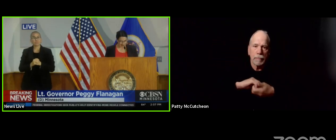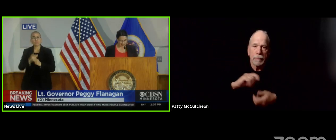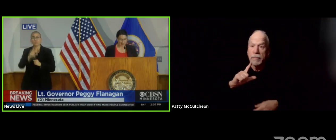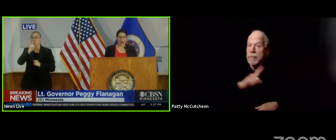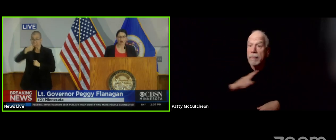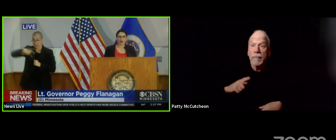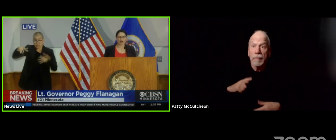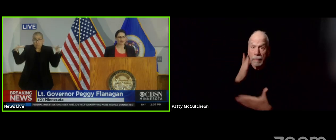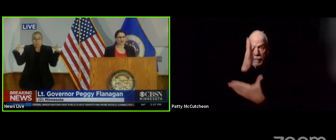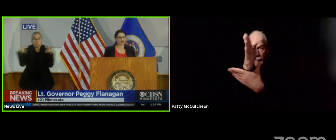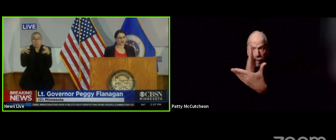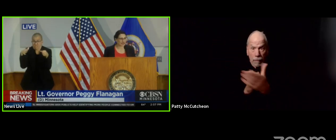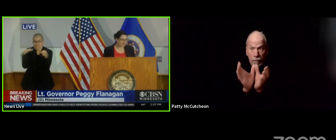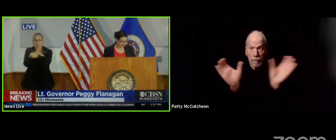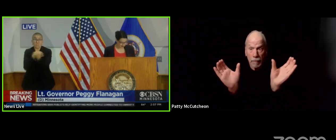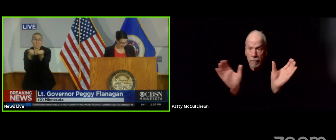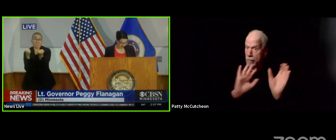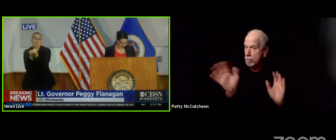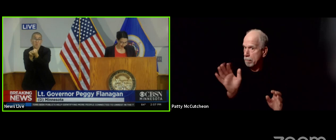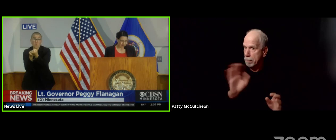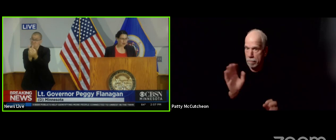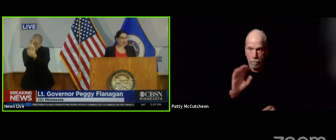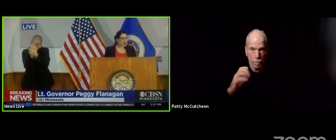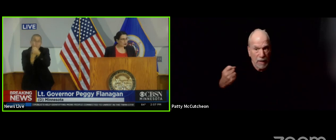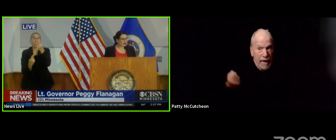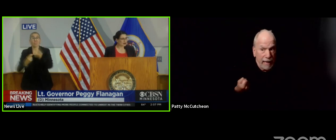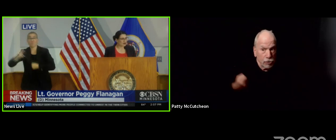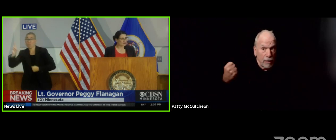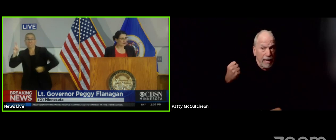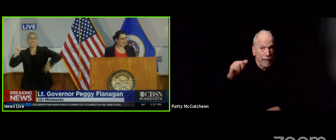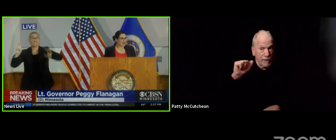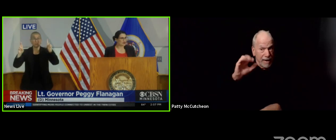THAT IS THE POWER OF YOUR STORIES, THE POWER OF THE